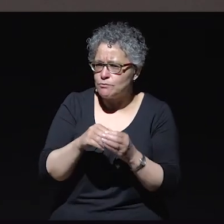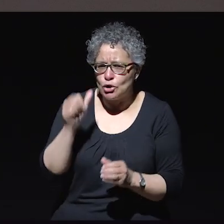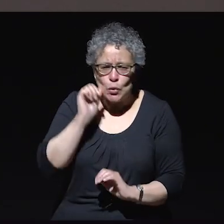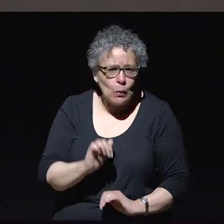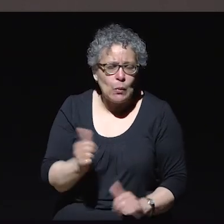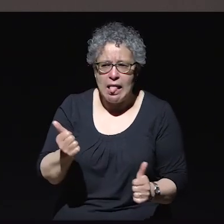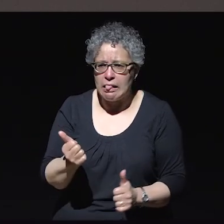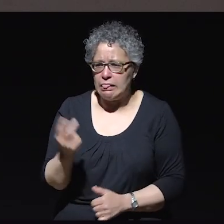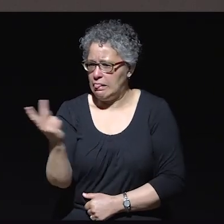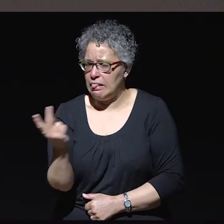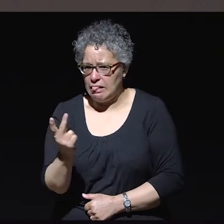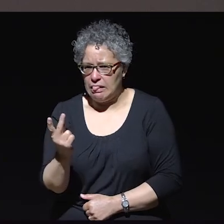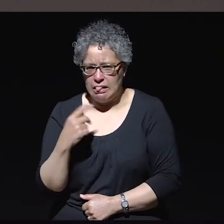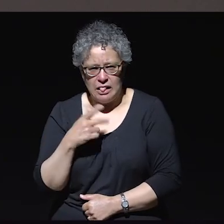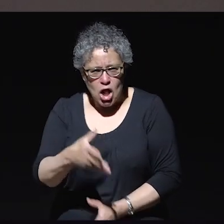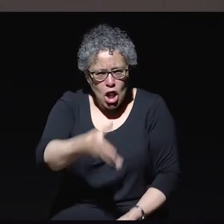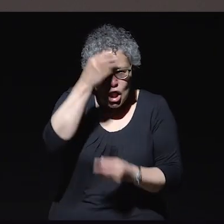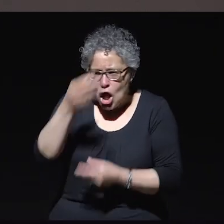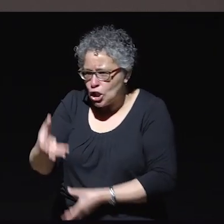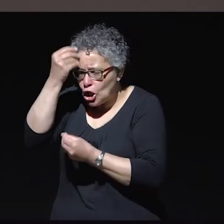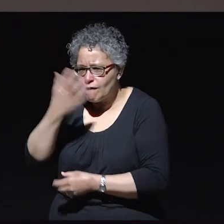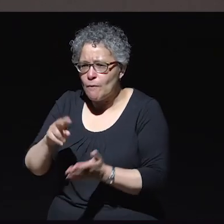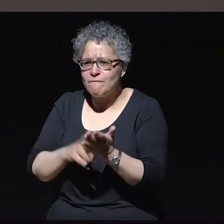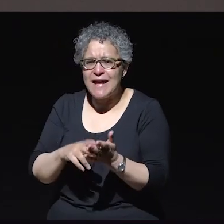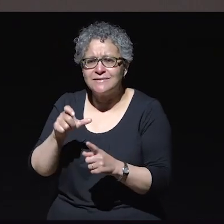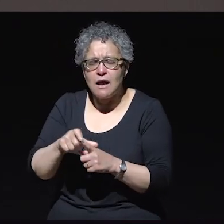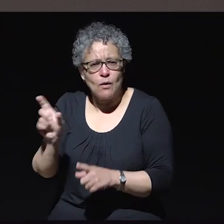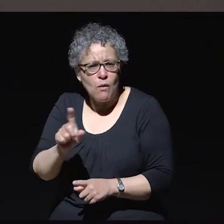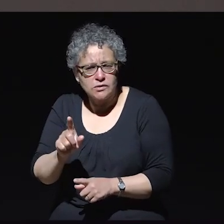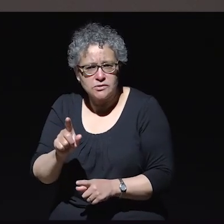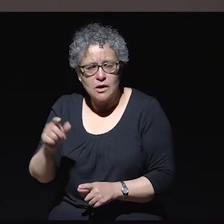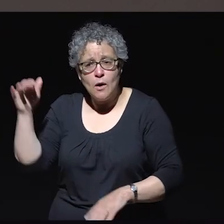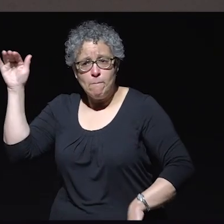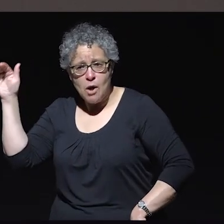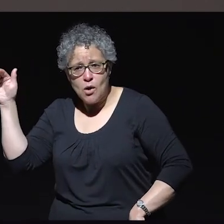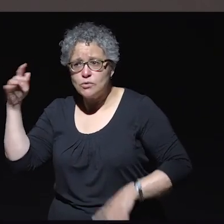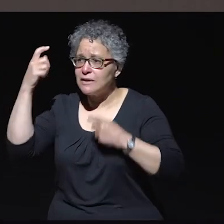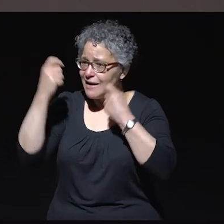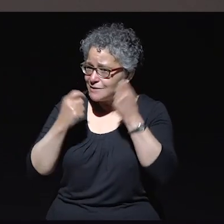And what he was really learning from Van Dyck was not just the poses and expressions and technique,